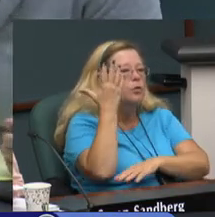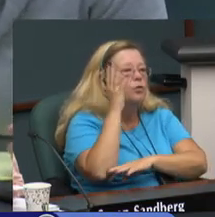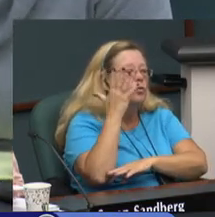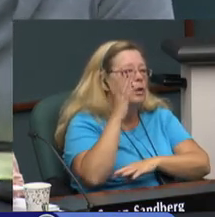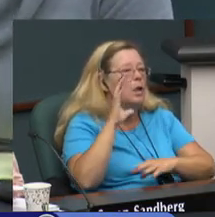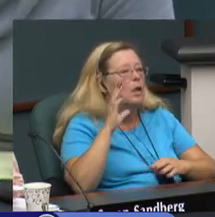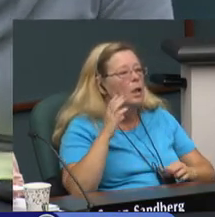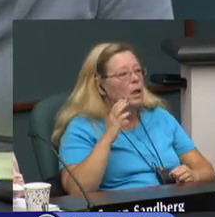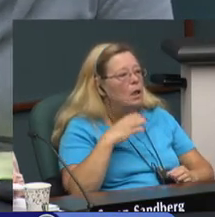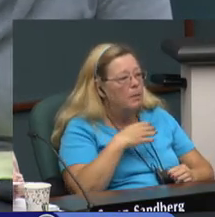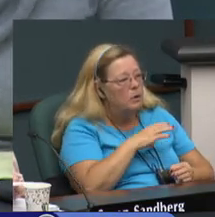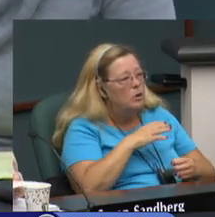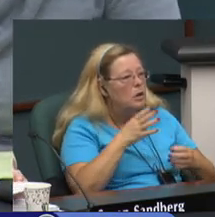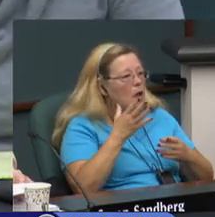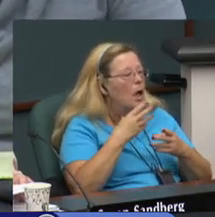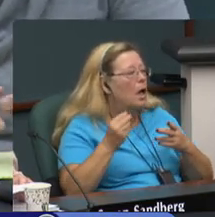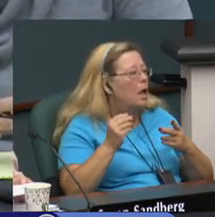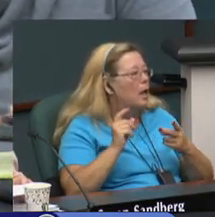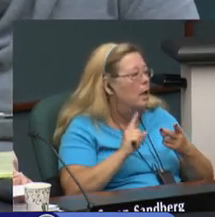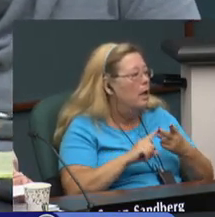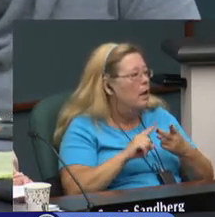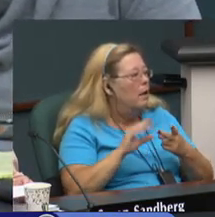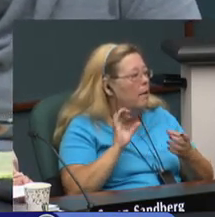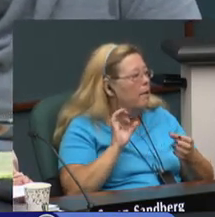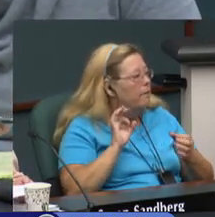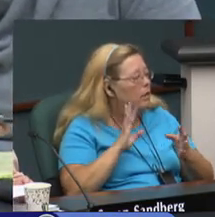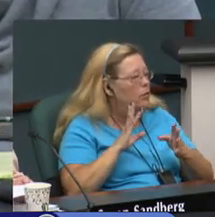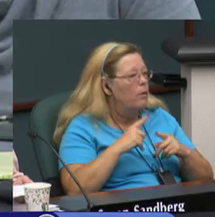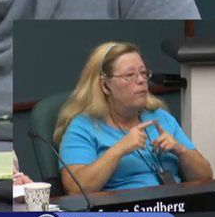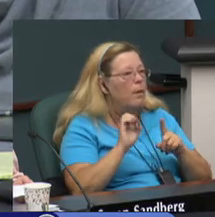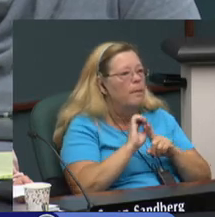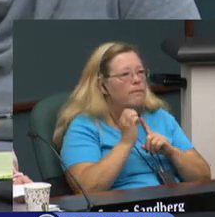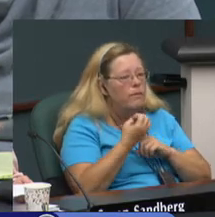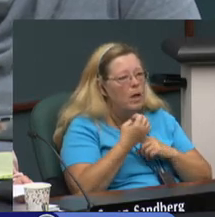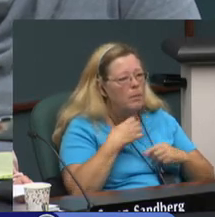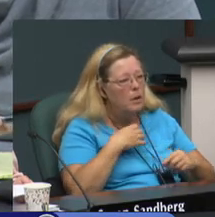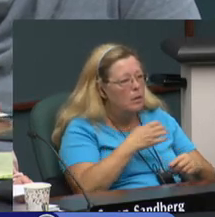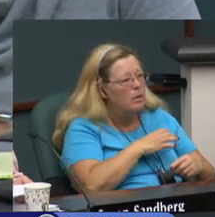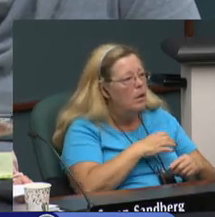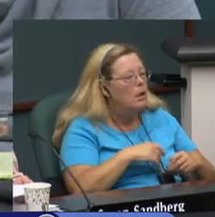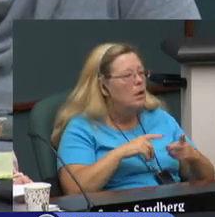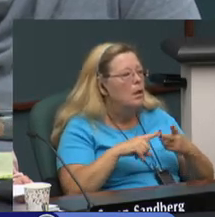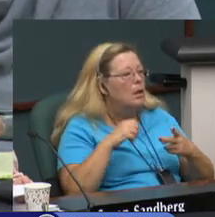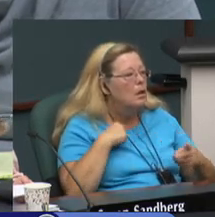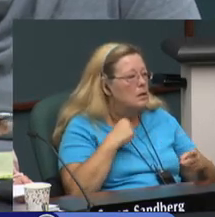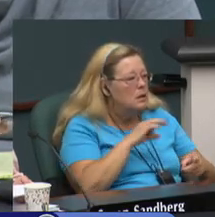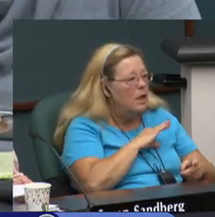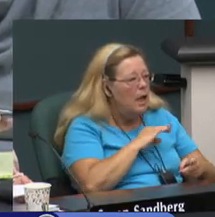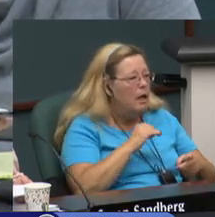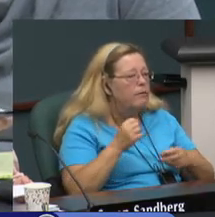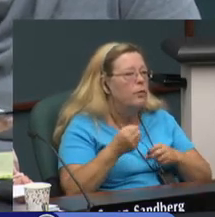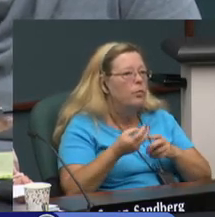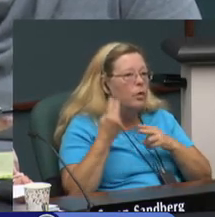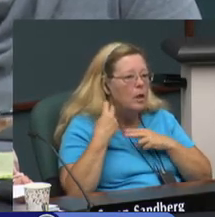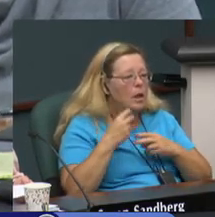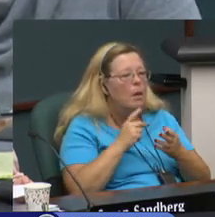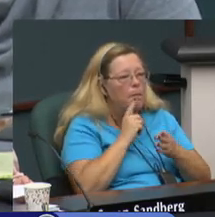feedback from environmental Commission staff reviewed ok plant list so yeah it